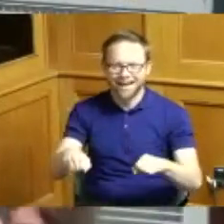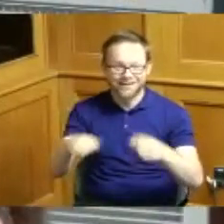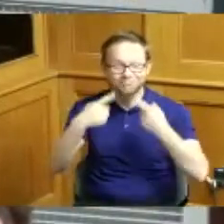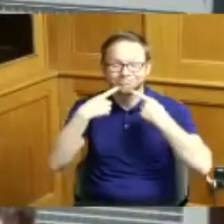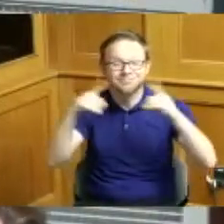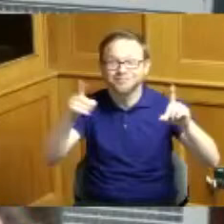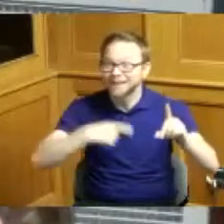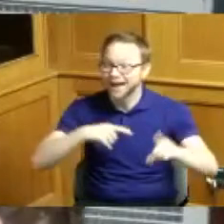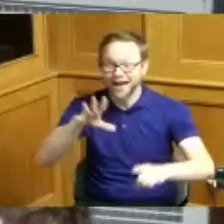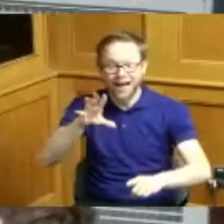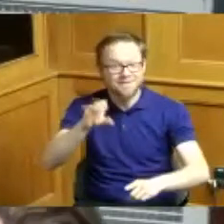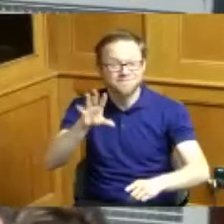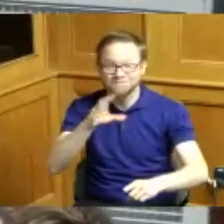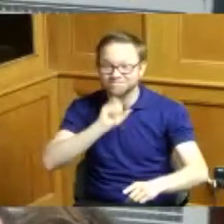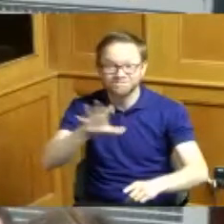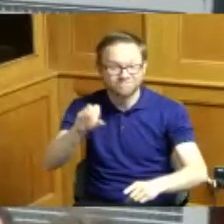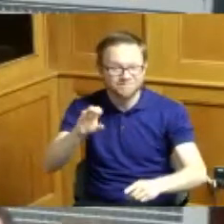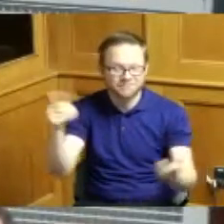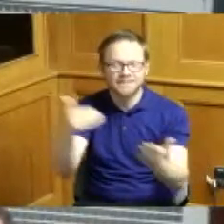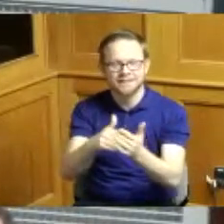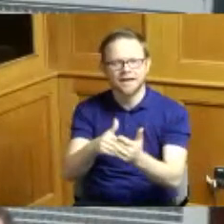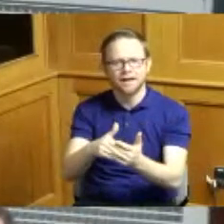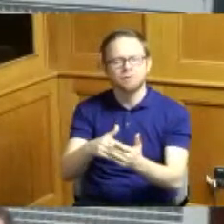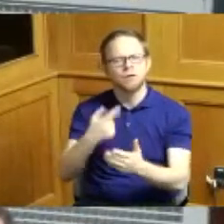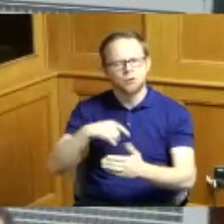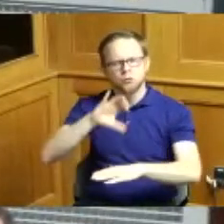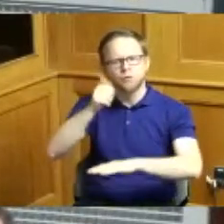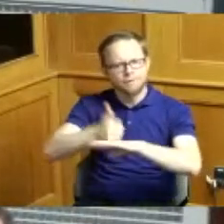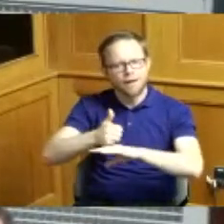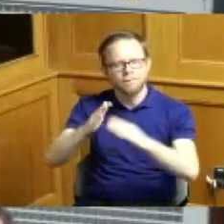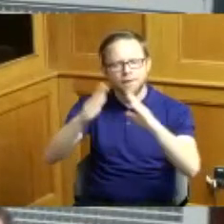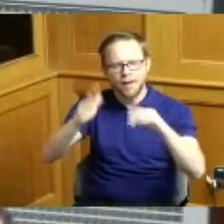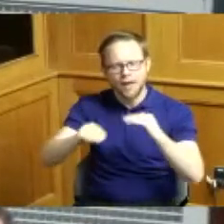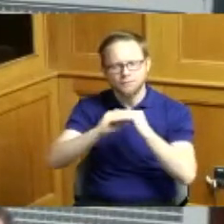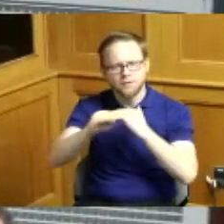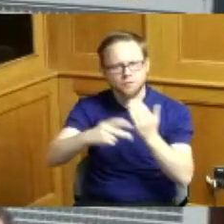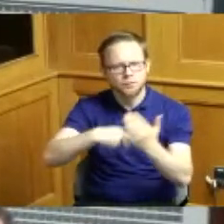we have been able to create the housing stability program based on smart legislation